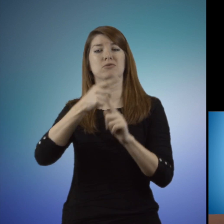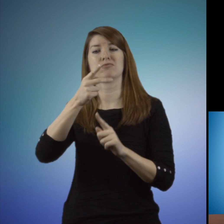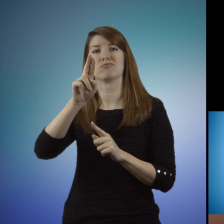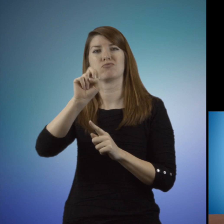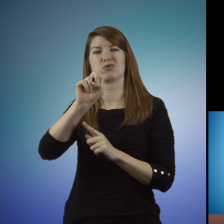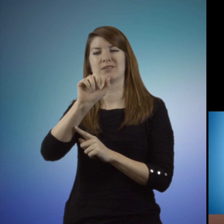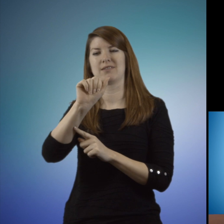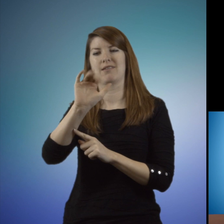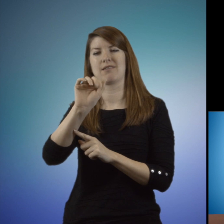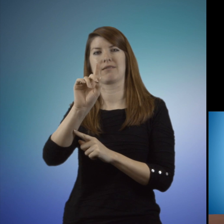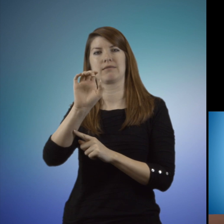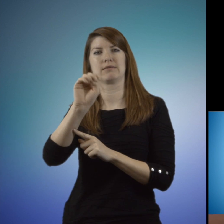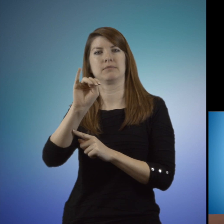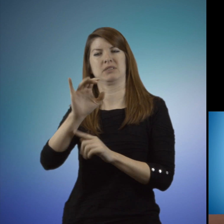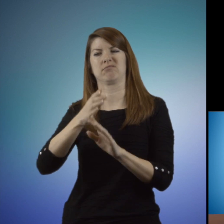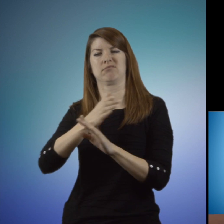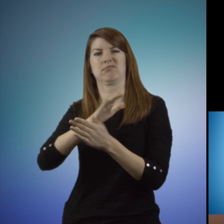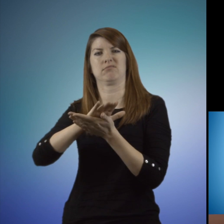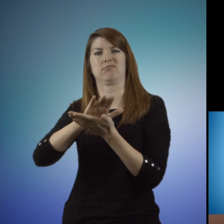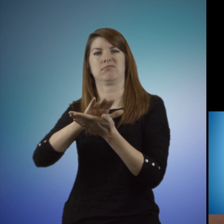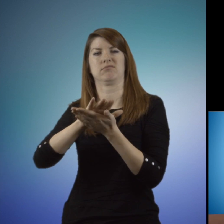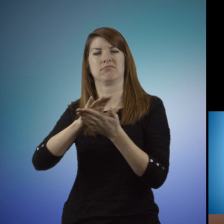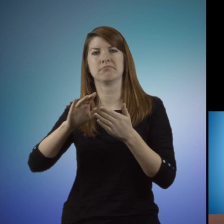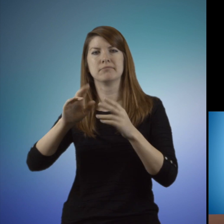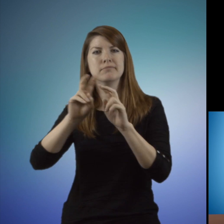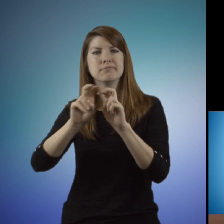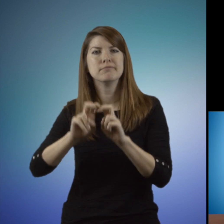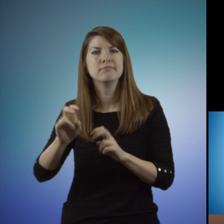And some of that information may also come from you as the parent.